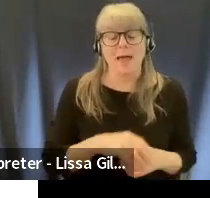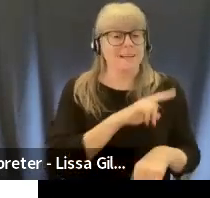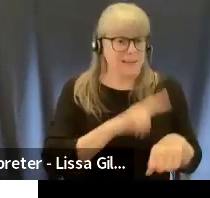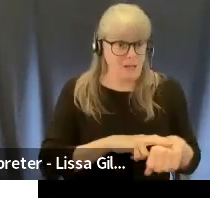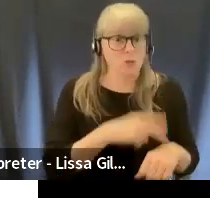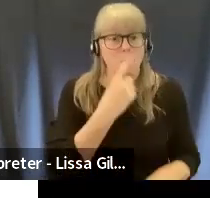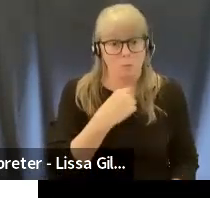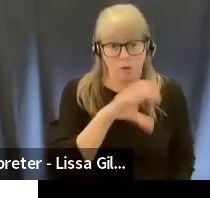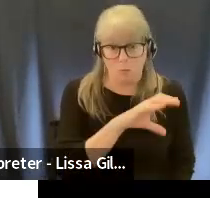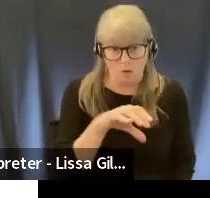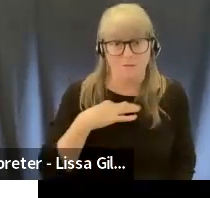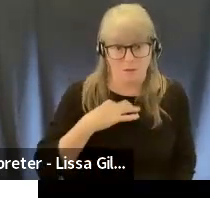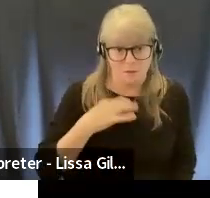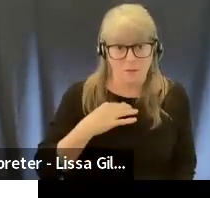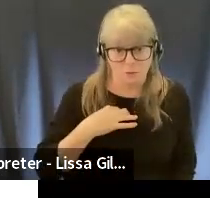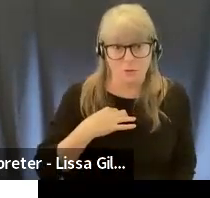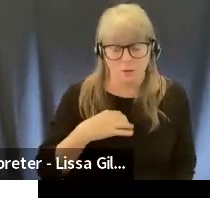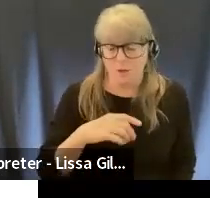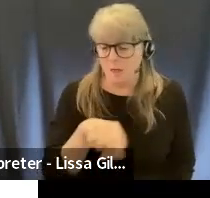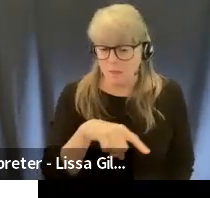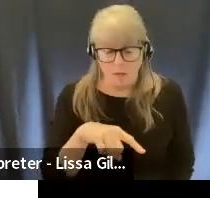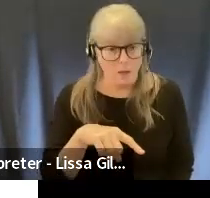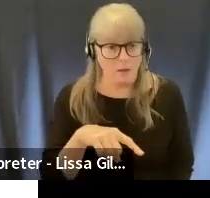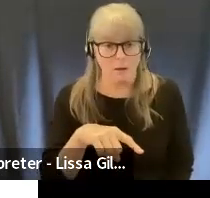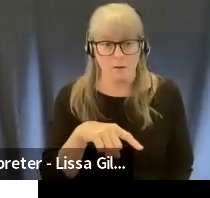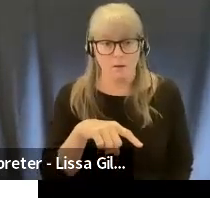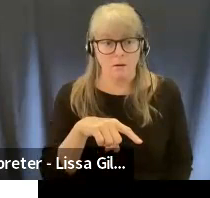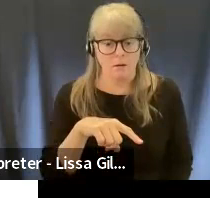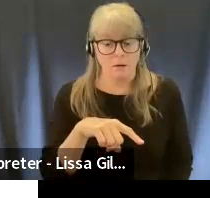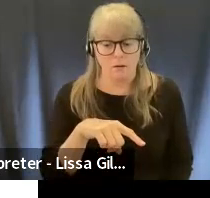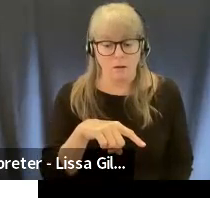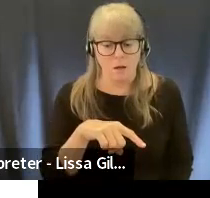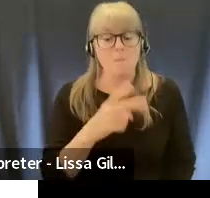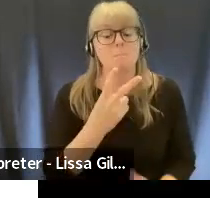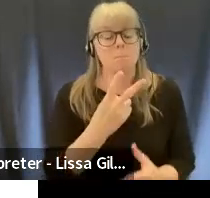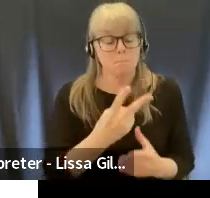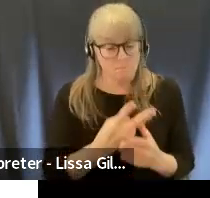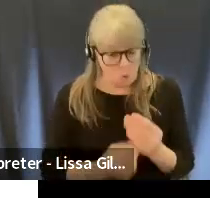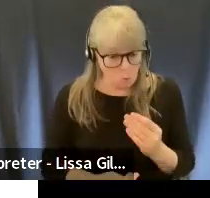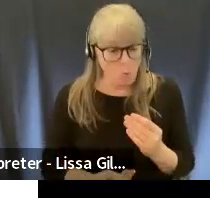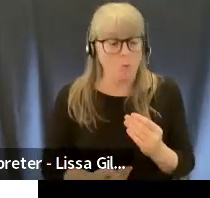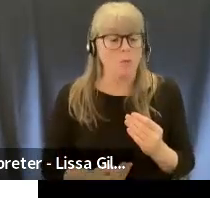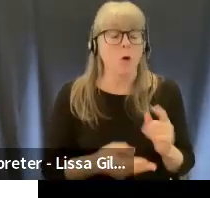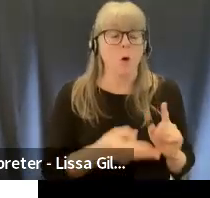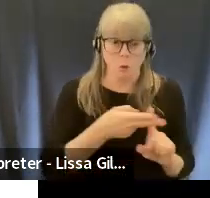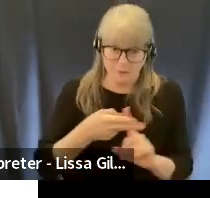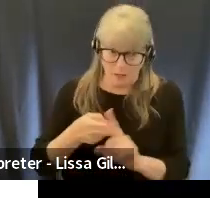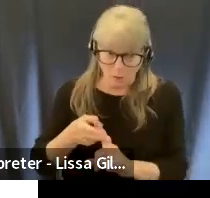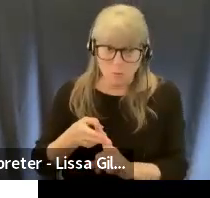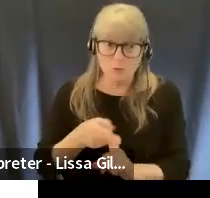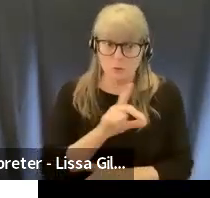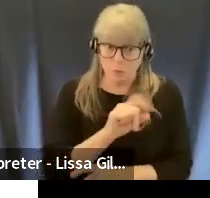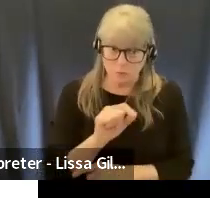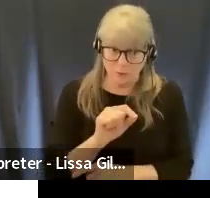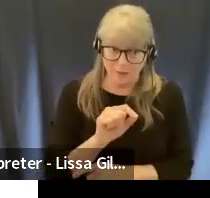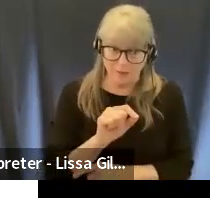Nationally were volunteers. They were both in the hotels.